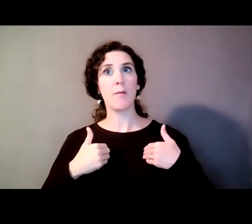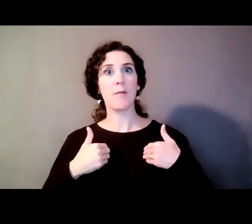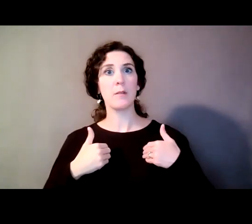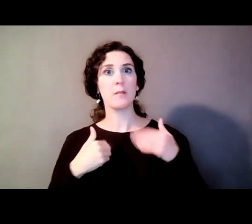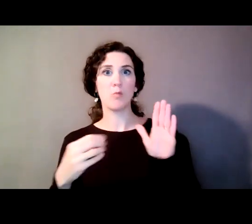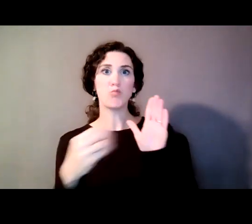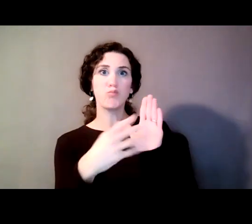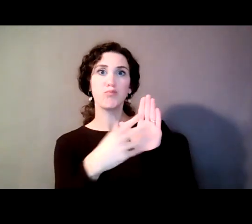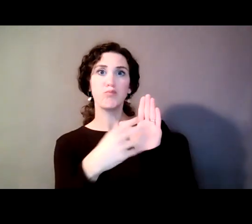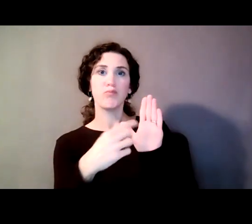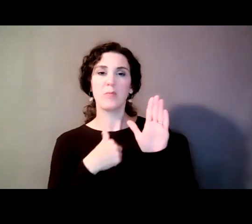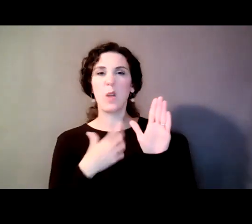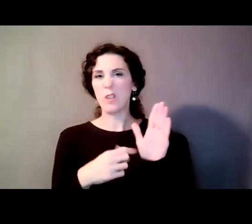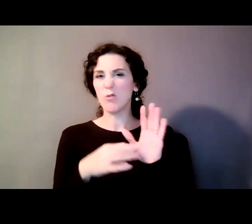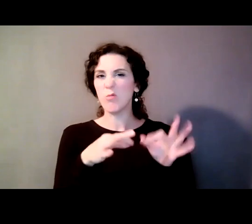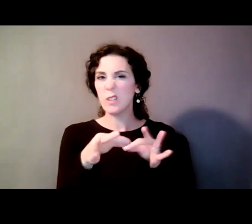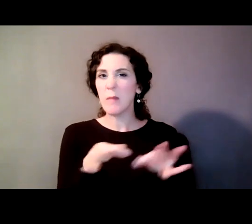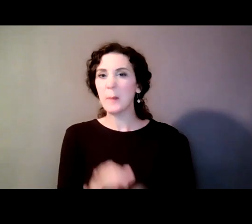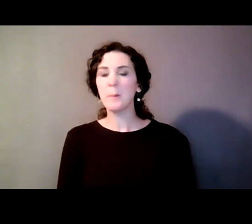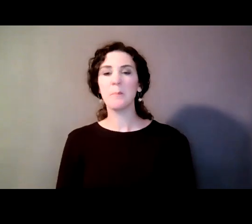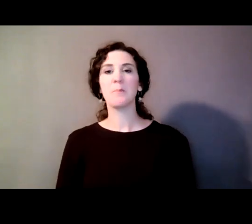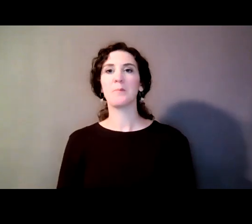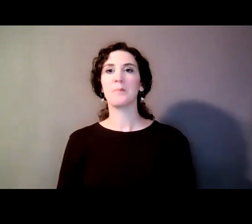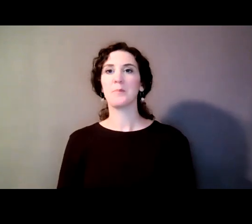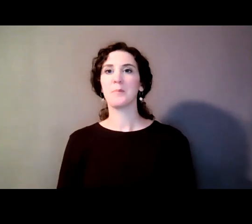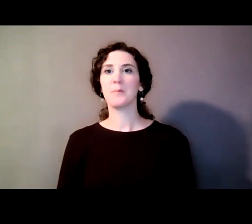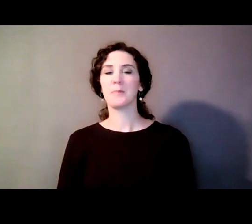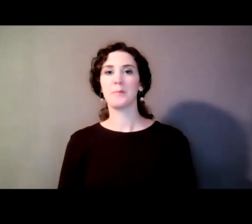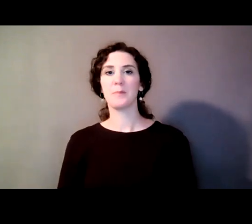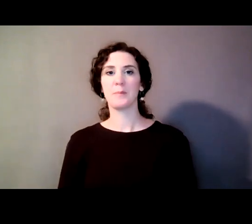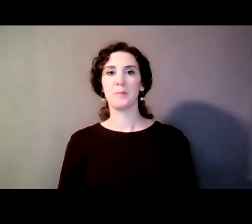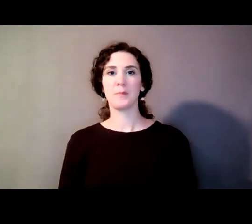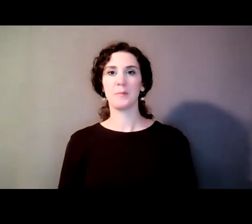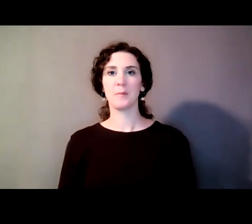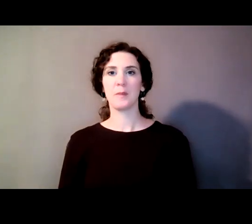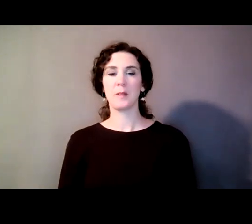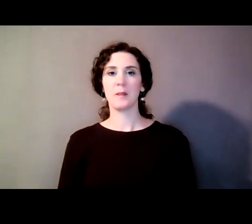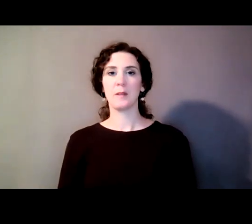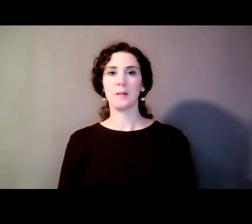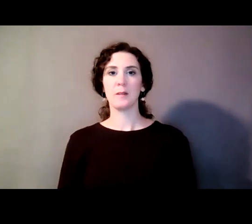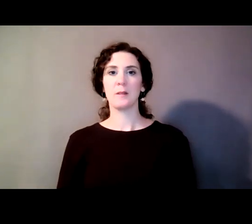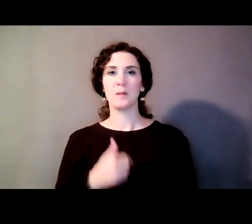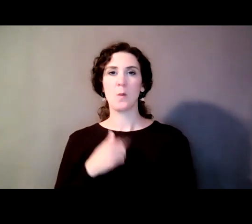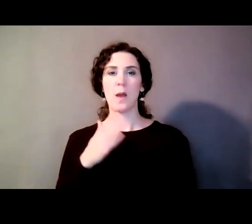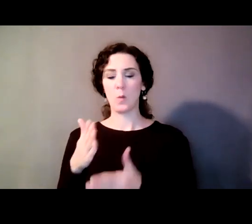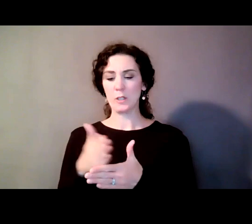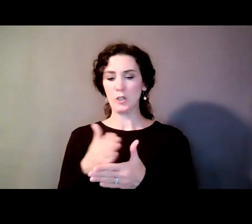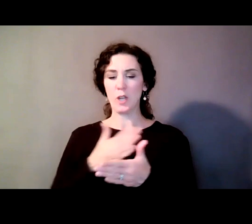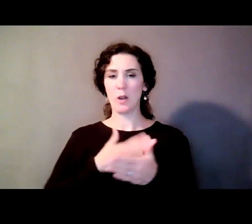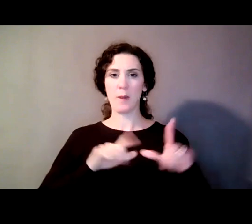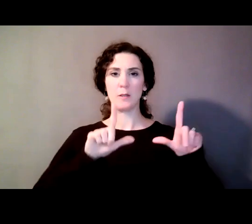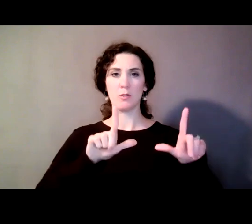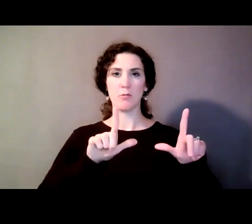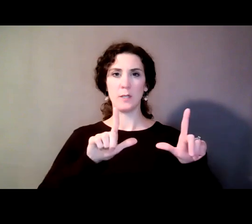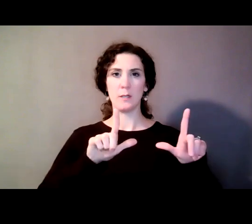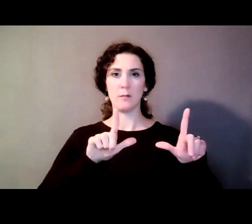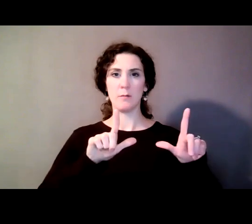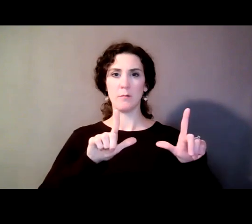to speak to. And I'm going to share my screen.